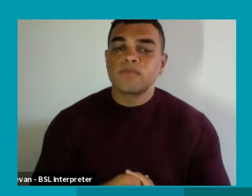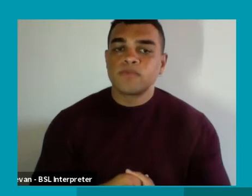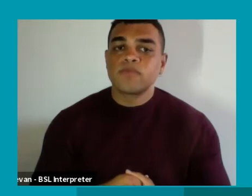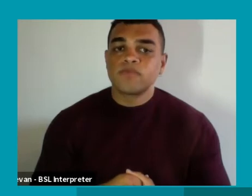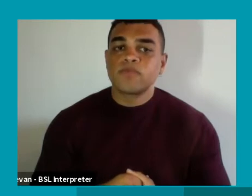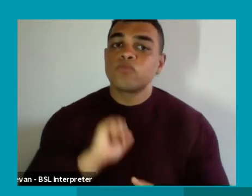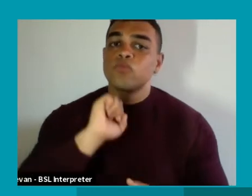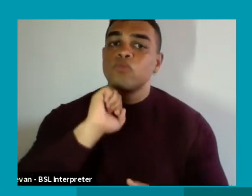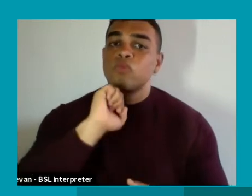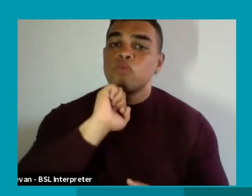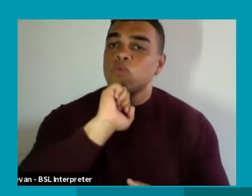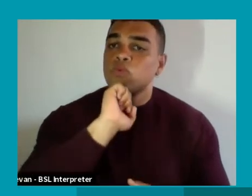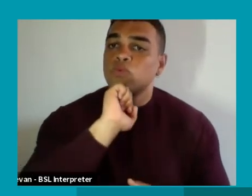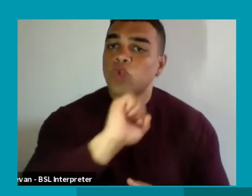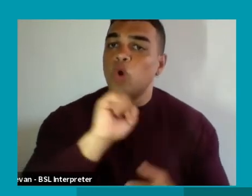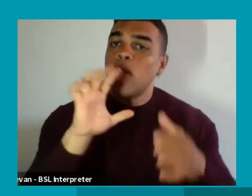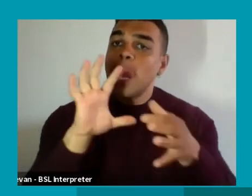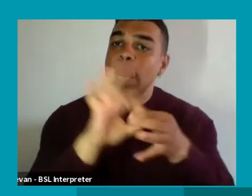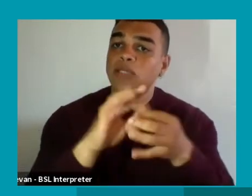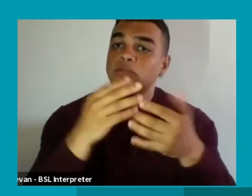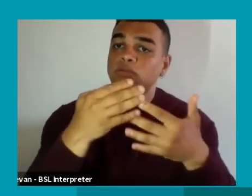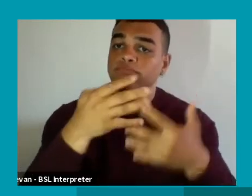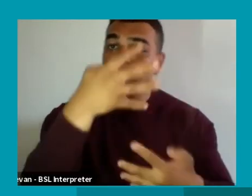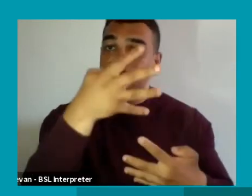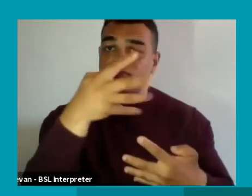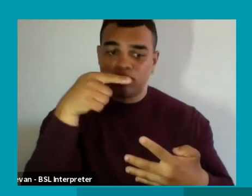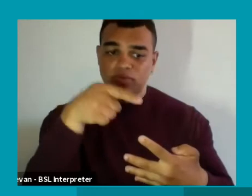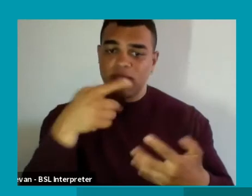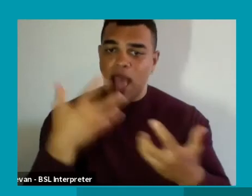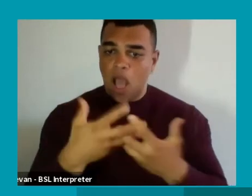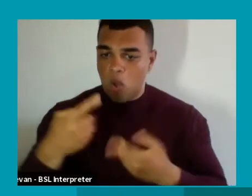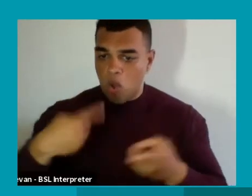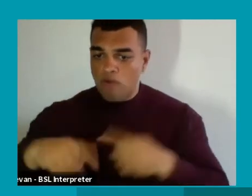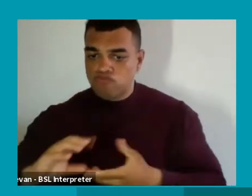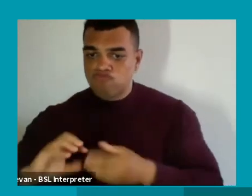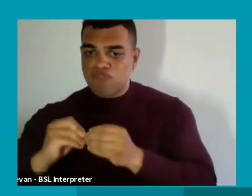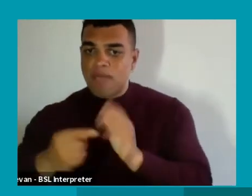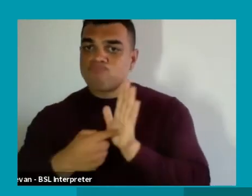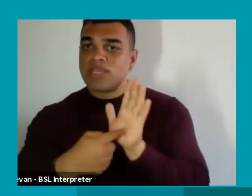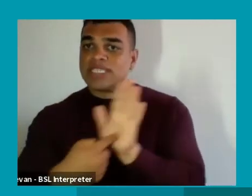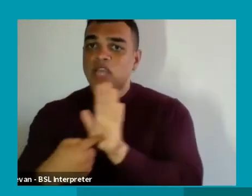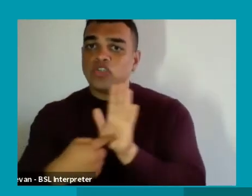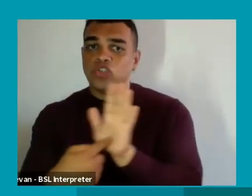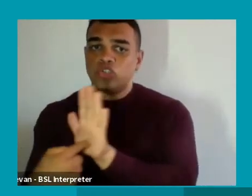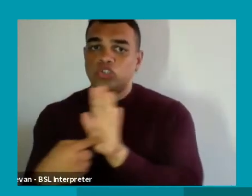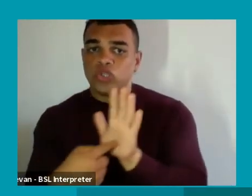to the building of this presentation. Every item listed there is available in *Links in the description Bar* the Evenbreak Career Hive *Links in the description Bar* so asking for feedback, the power technique,